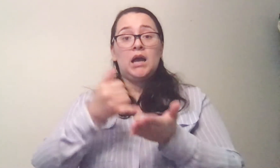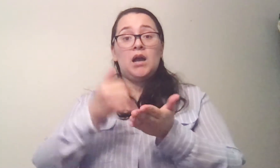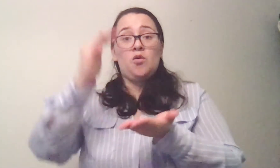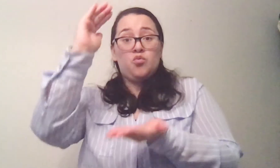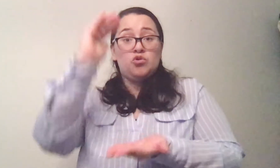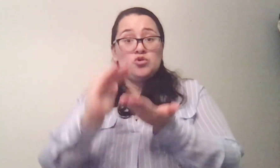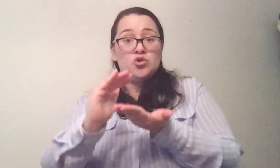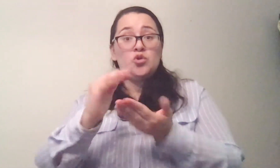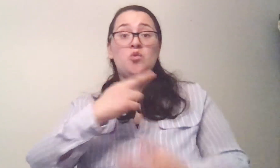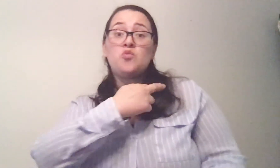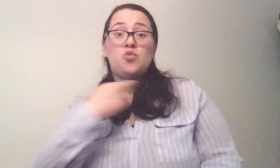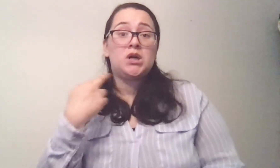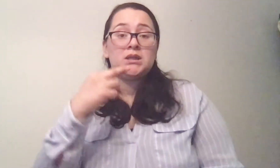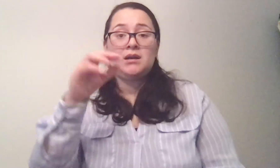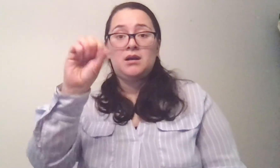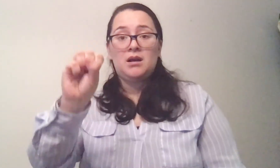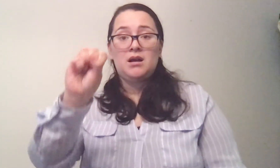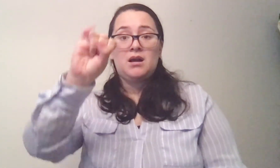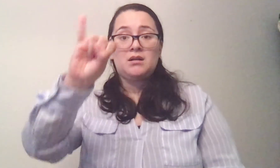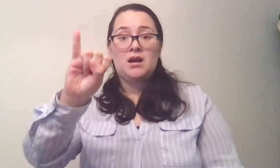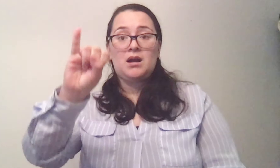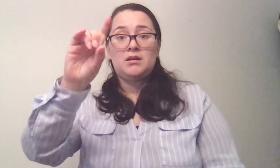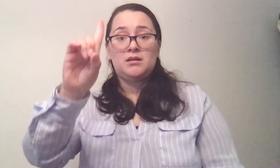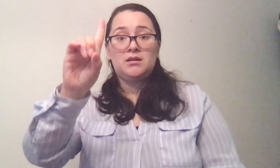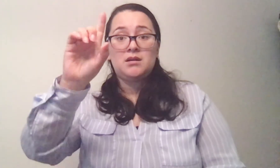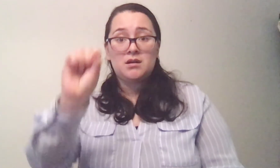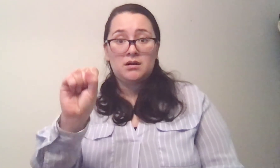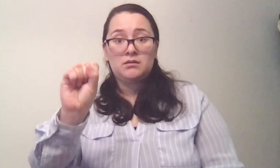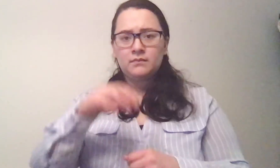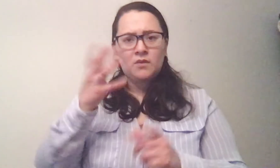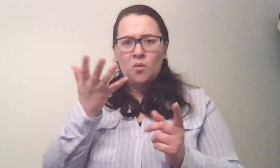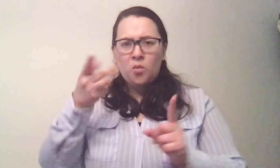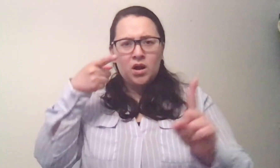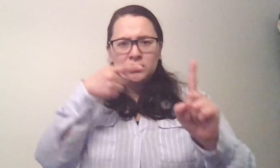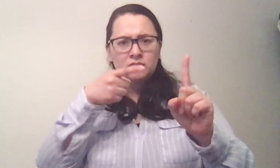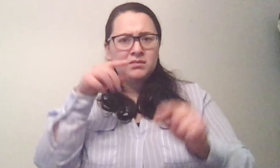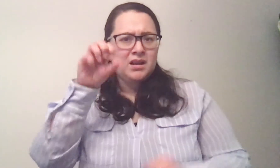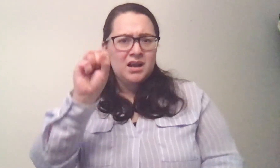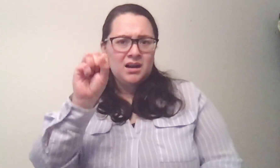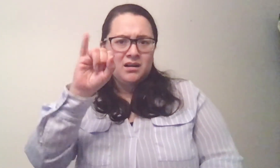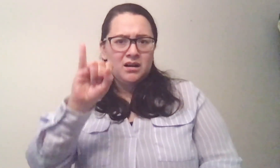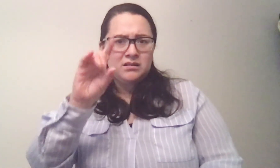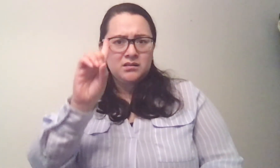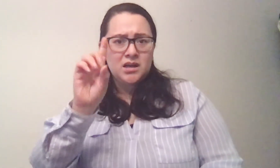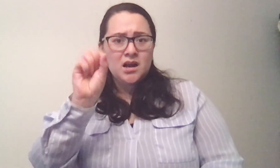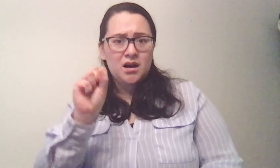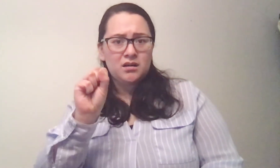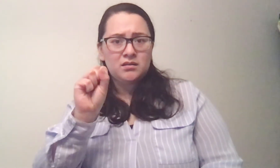helps reduce the risk of S.I.D.S. What is SIDS?